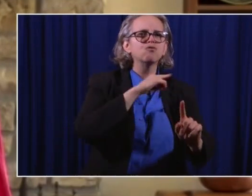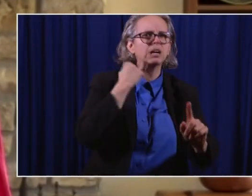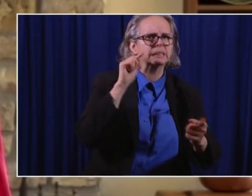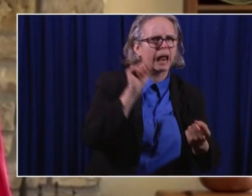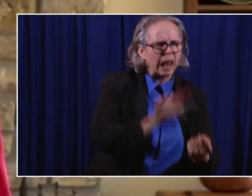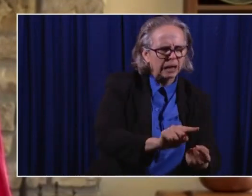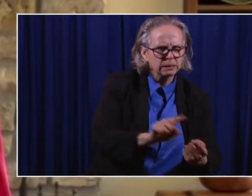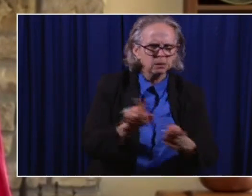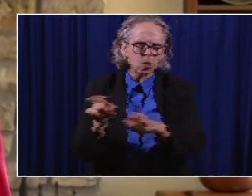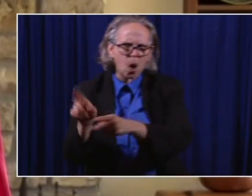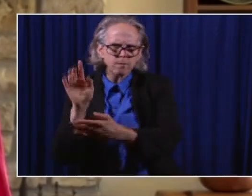EVERY DAY, WE HAVE REDUCED THE